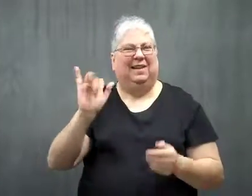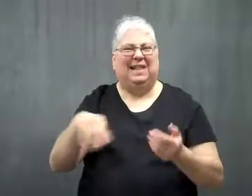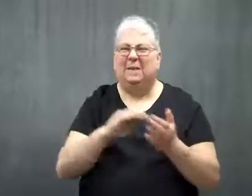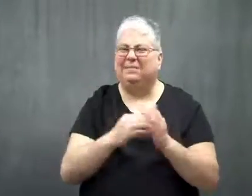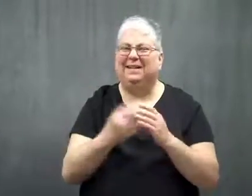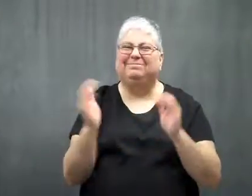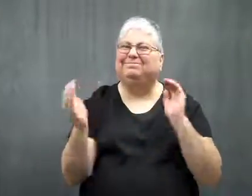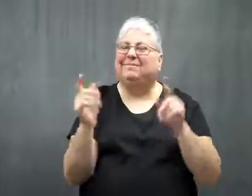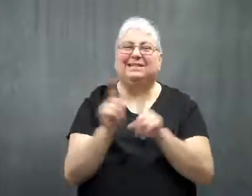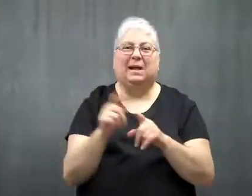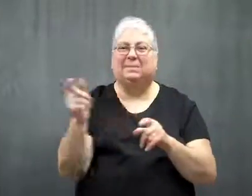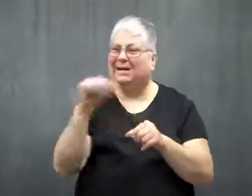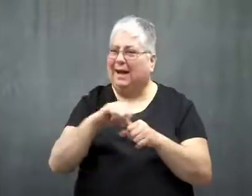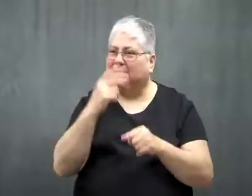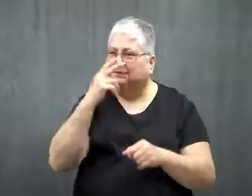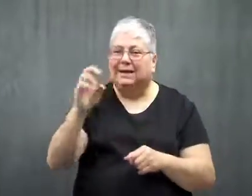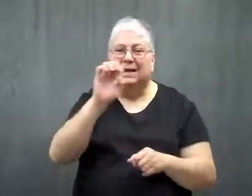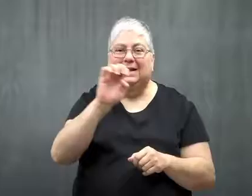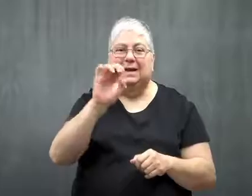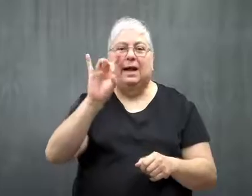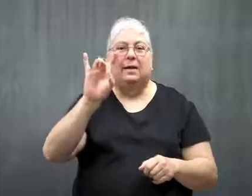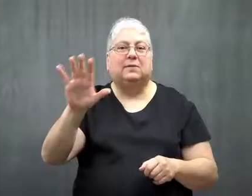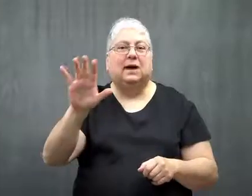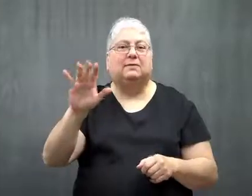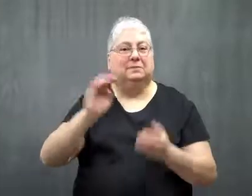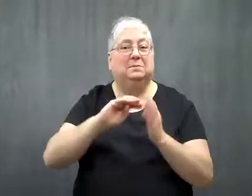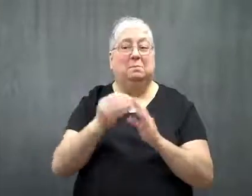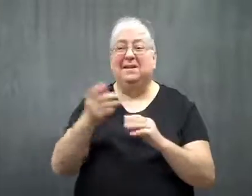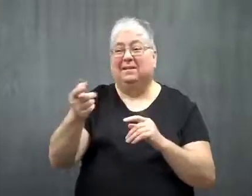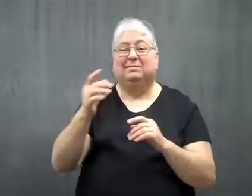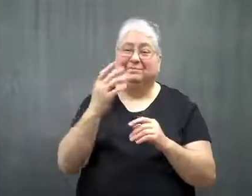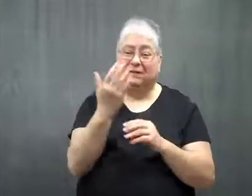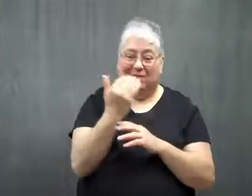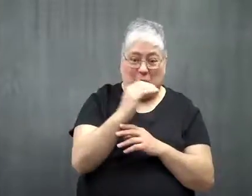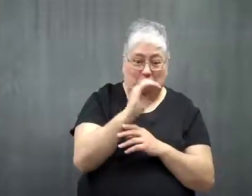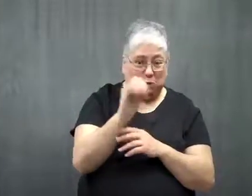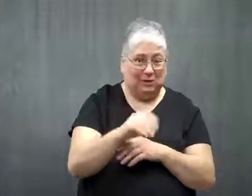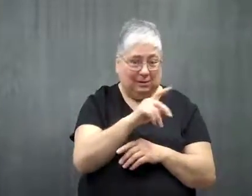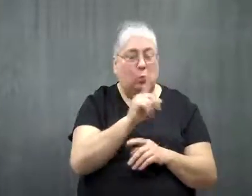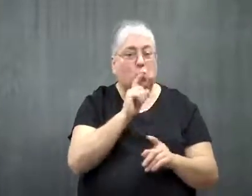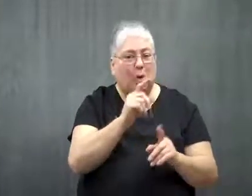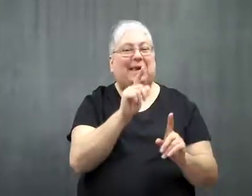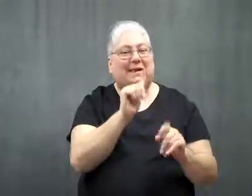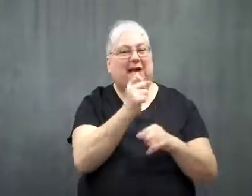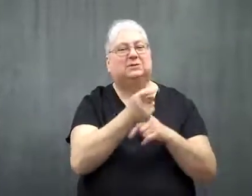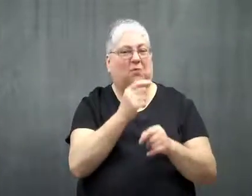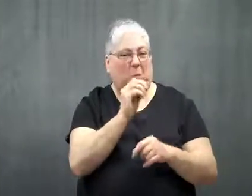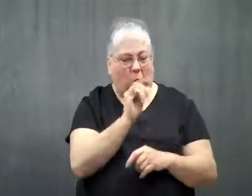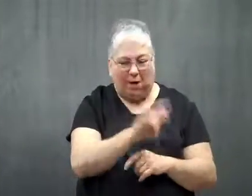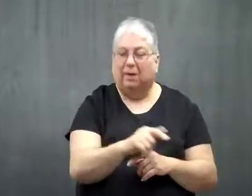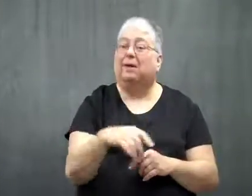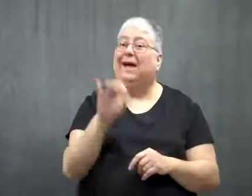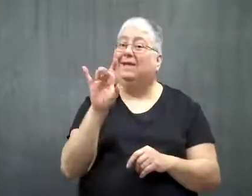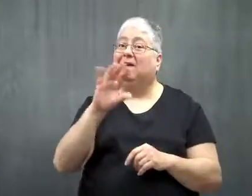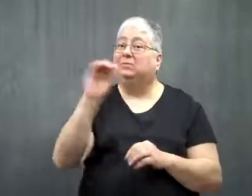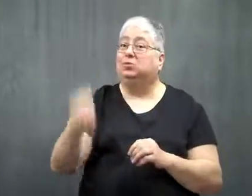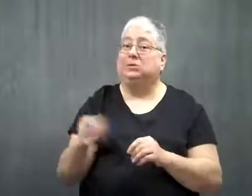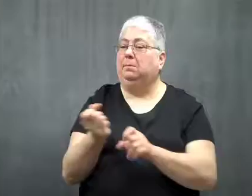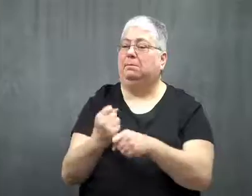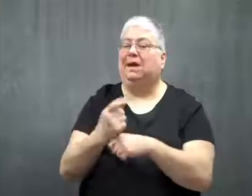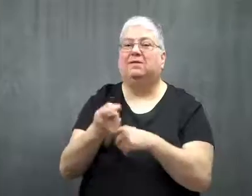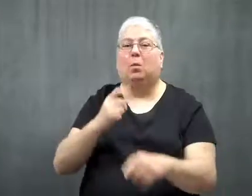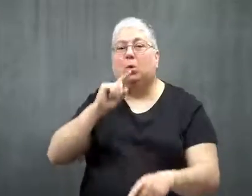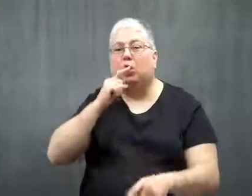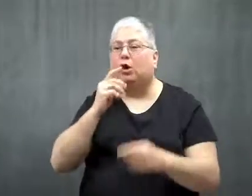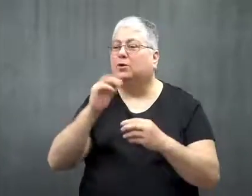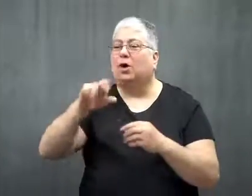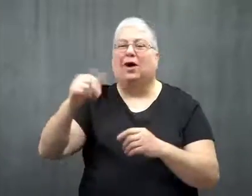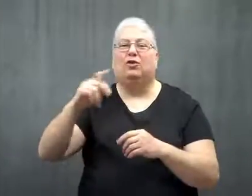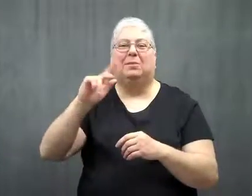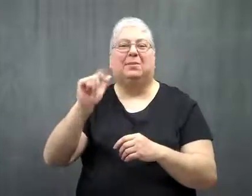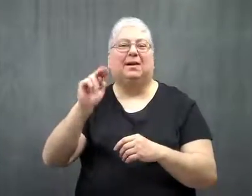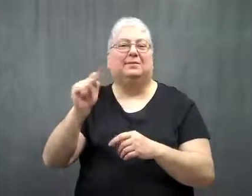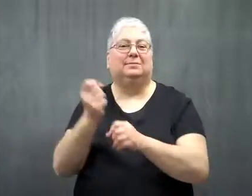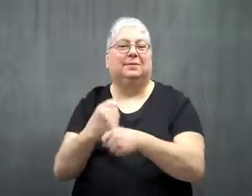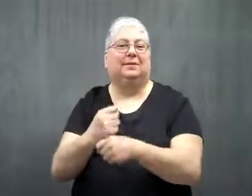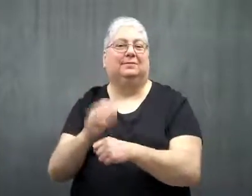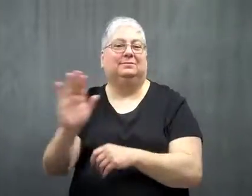Biofuel is like the E85 gas you see around, it's 15% gas from oil, and 85% from plant products.